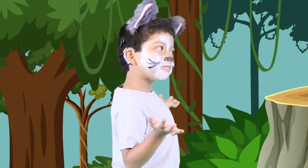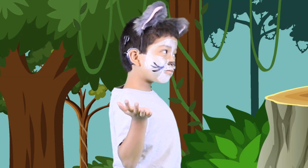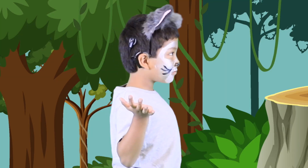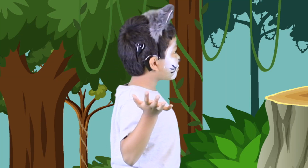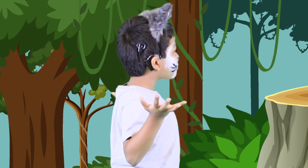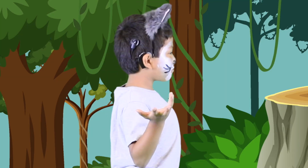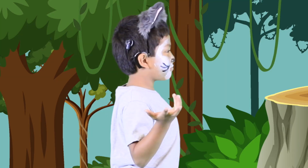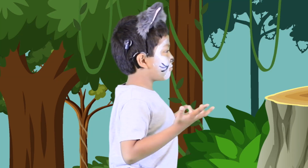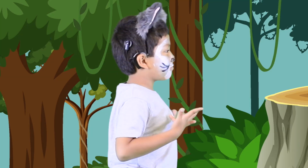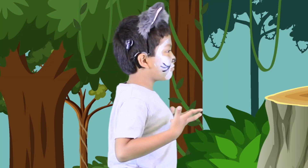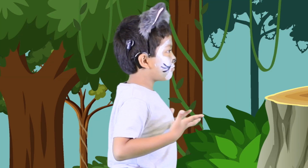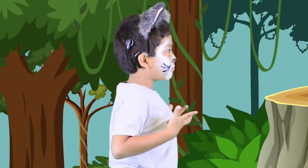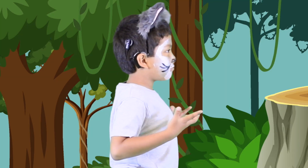No. It wasn’t me.